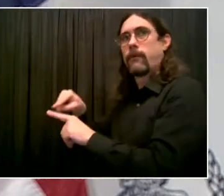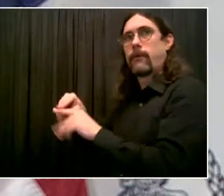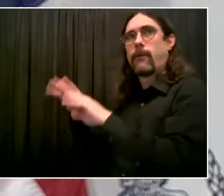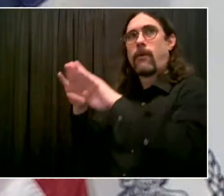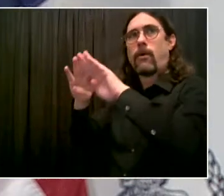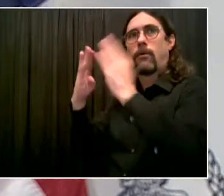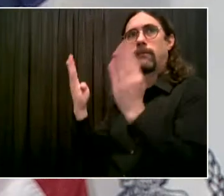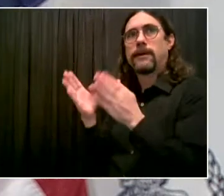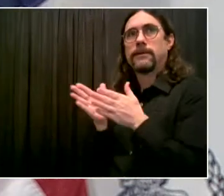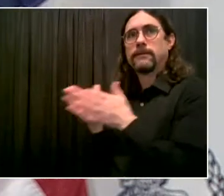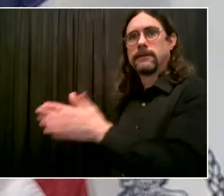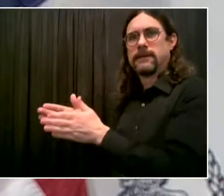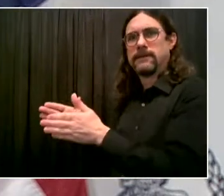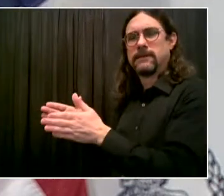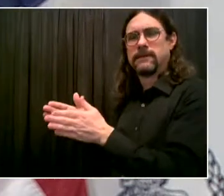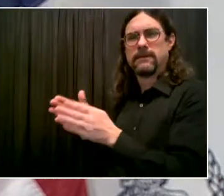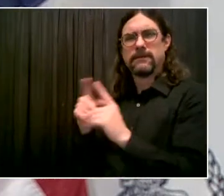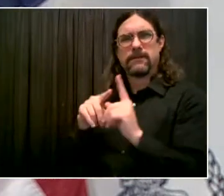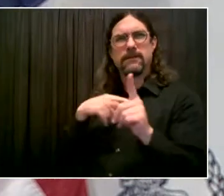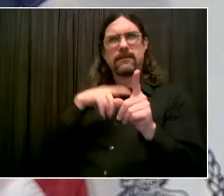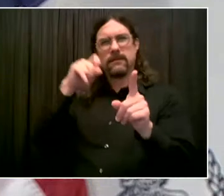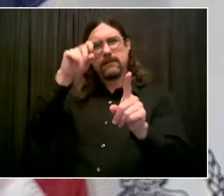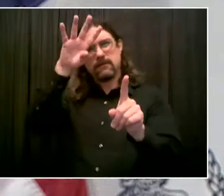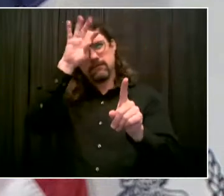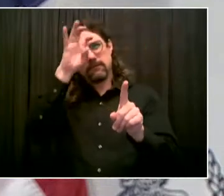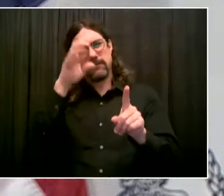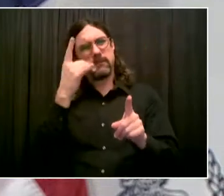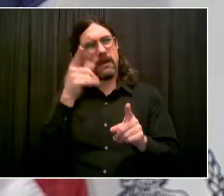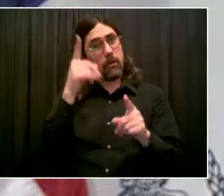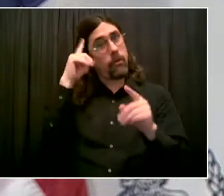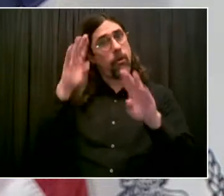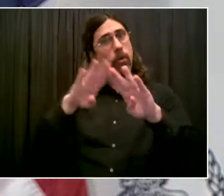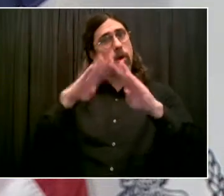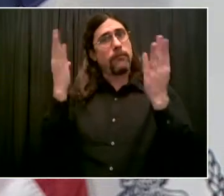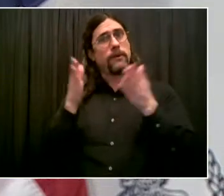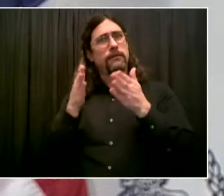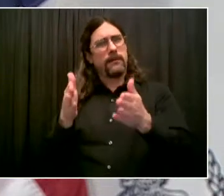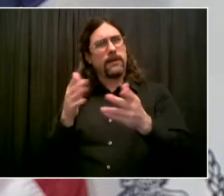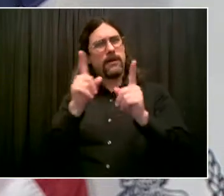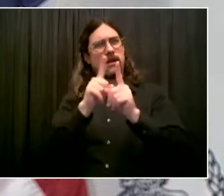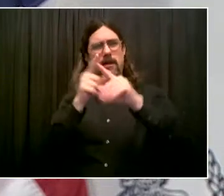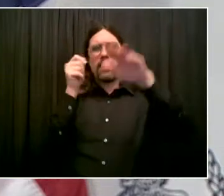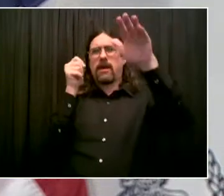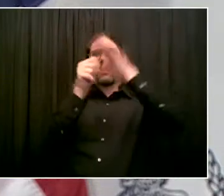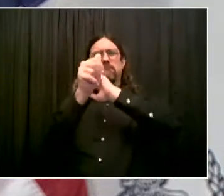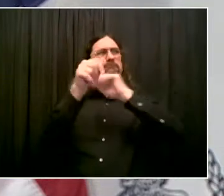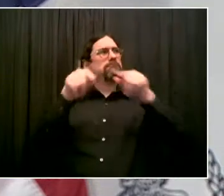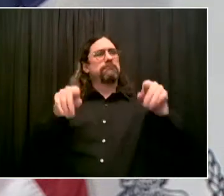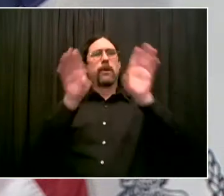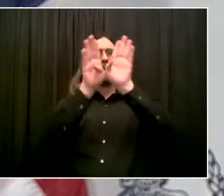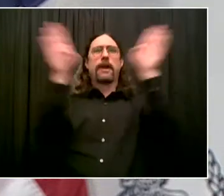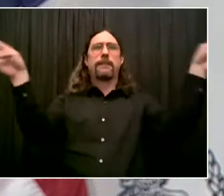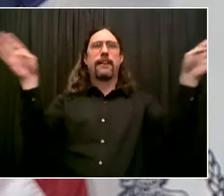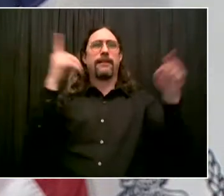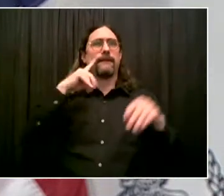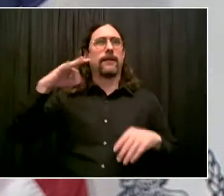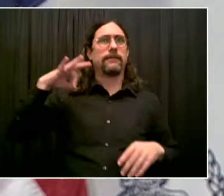DEFINITION PUBLIC SPACE, CARVED OUT BY UYO A AND YOYOR U ADMINISTRATION AND DEPARTMENT OF TRANSPORTATION,